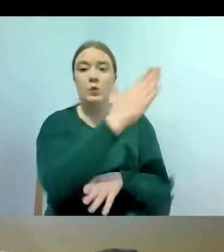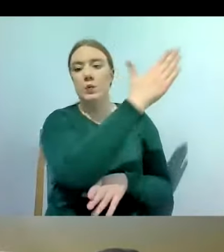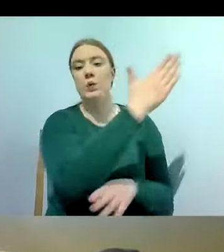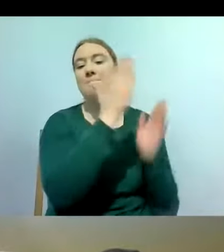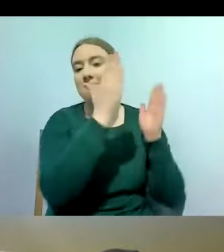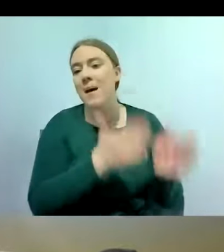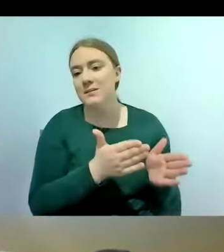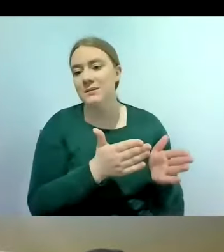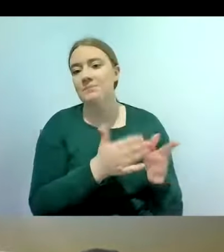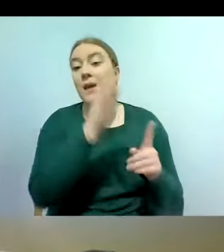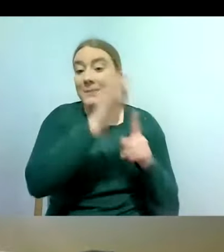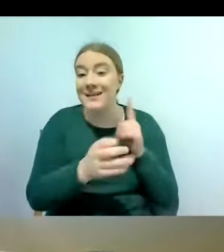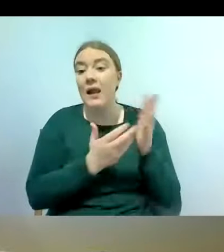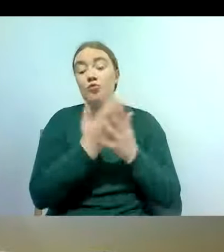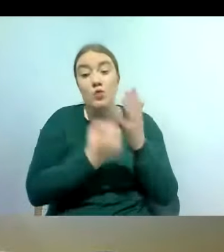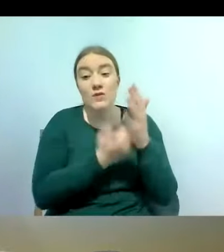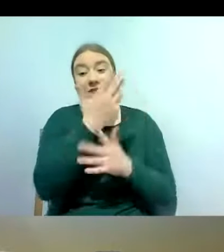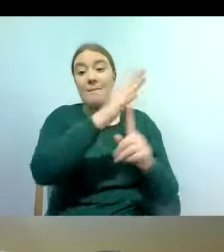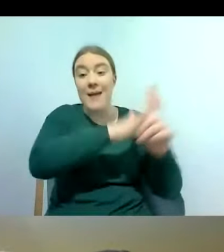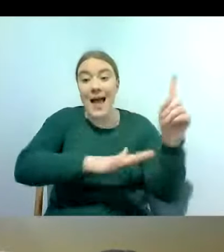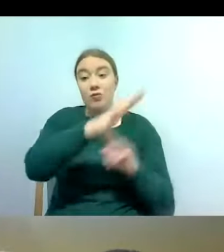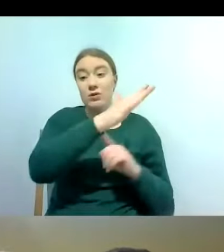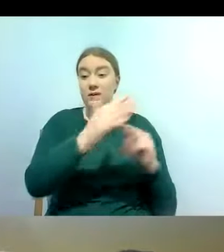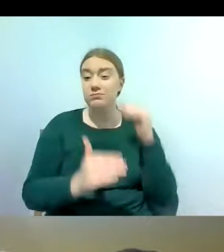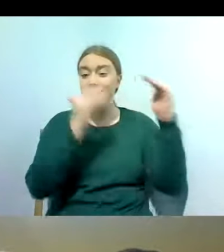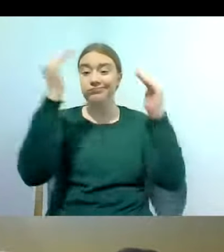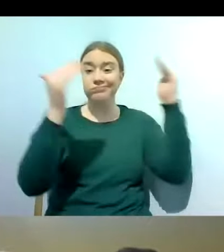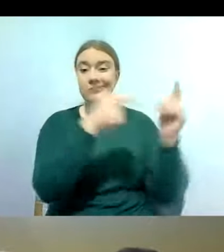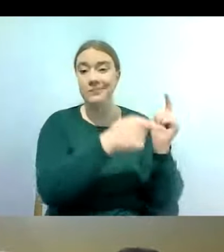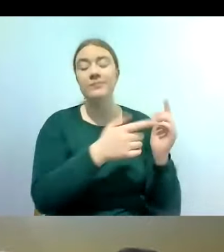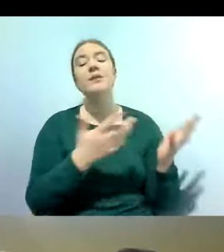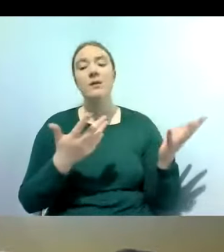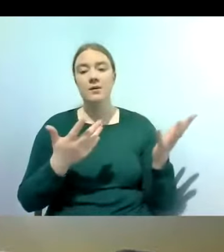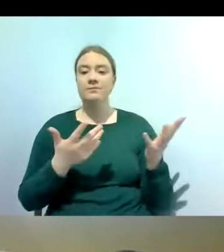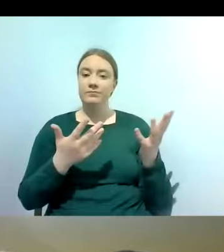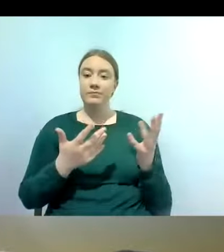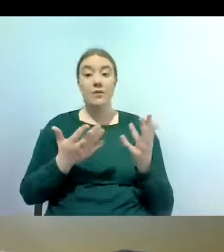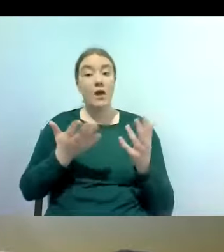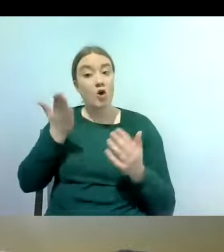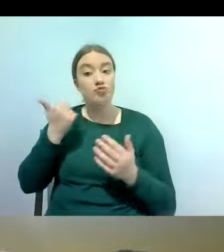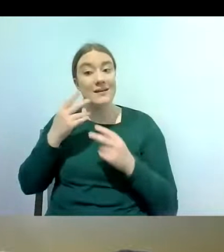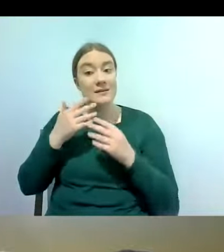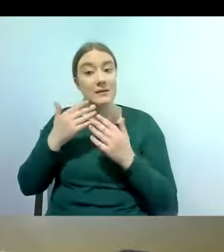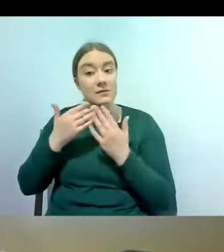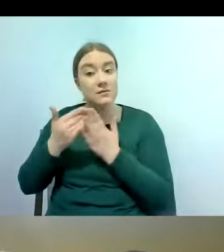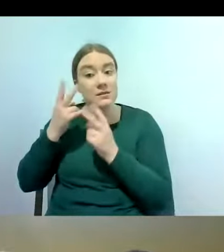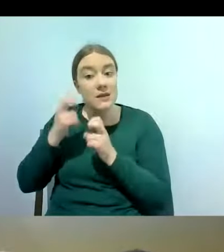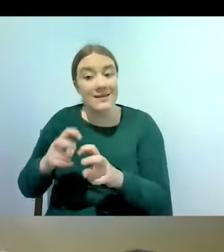particularly in developed regions a recent study um estimated that for every um a barrier or